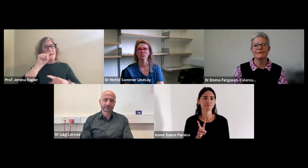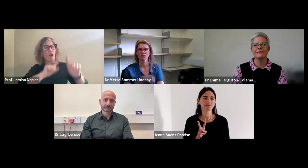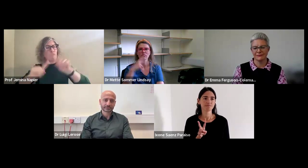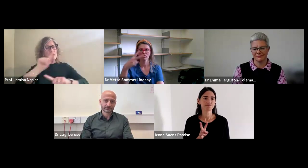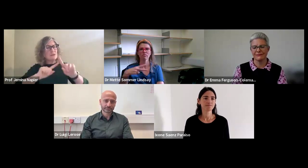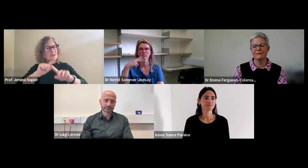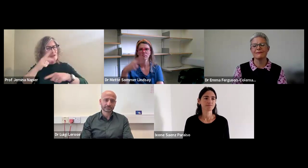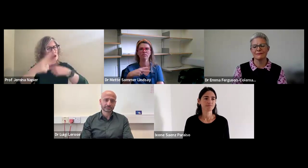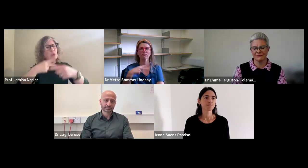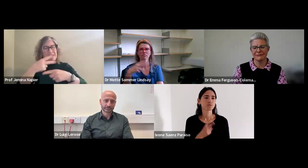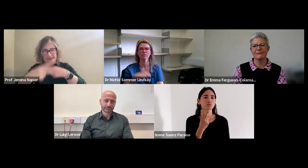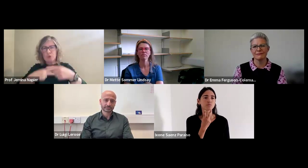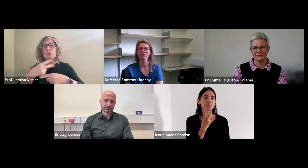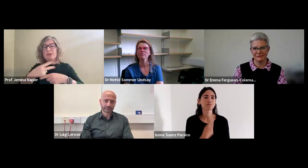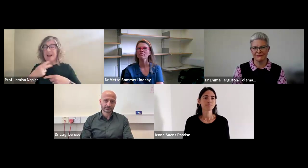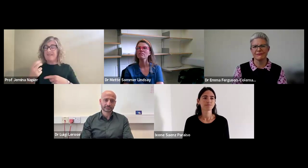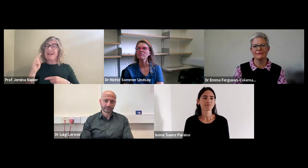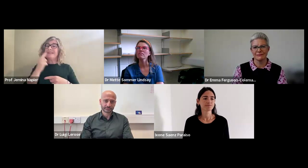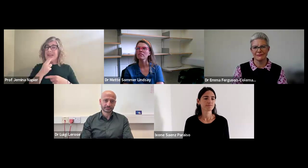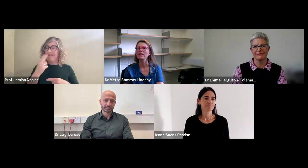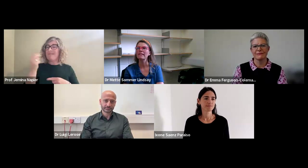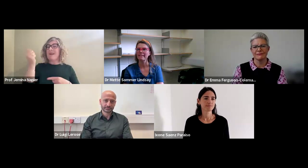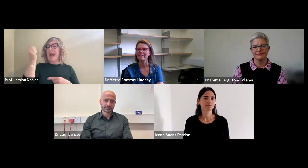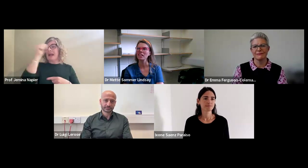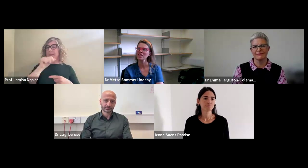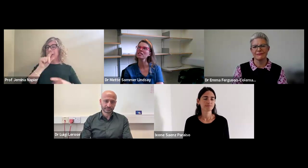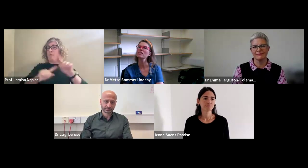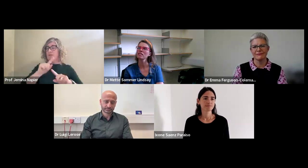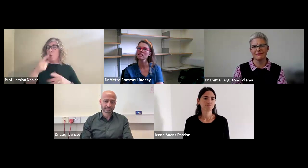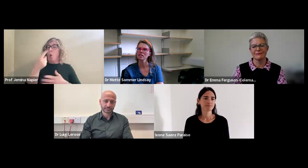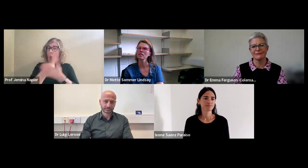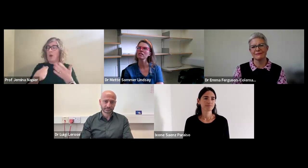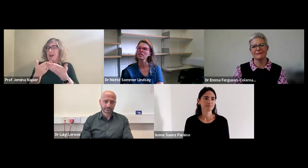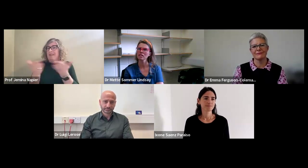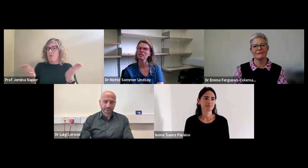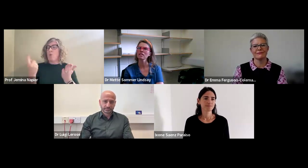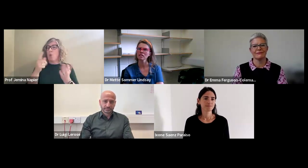there's the deaf academics conference? That's every two years, so we have a deaf academics